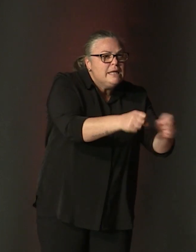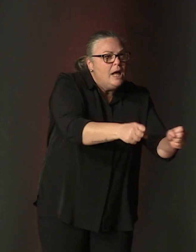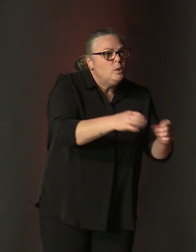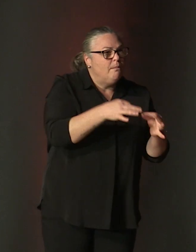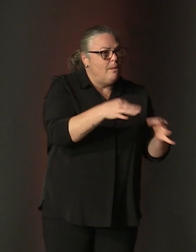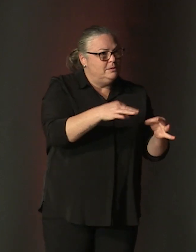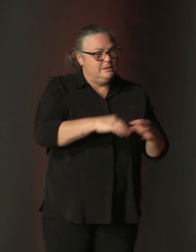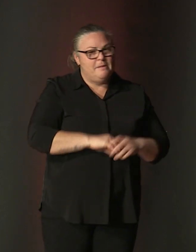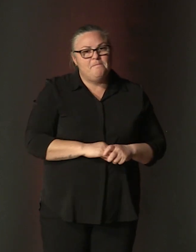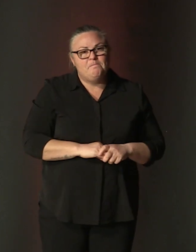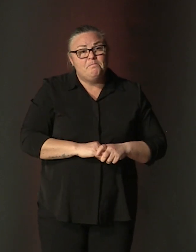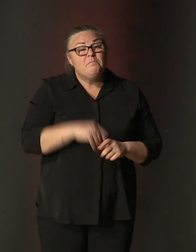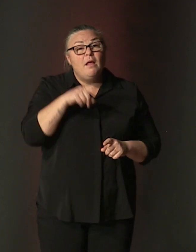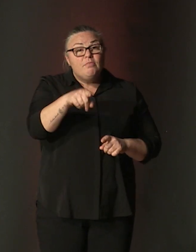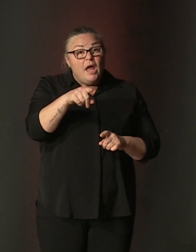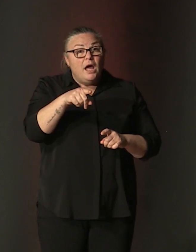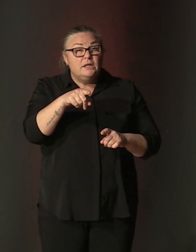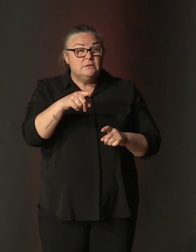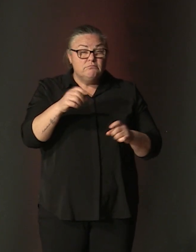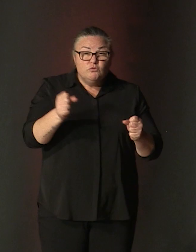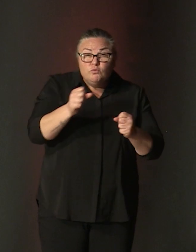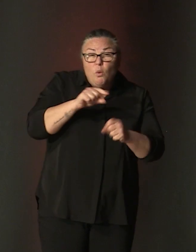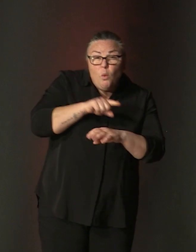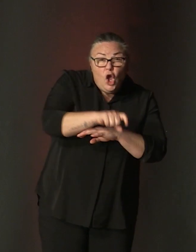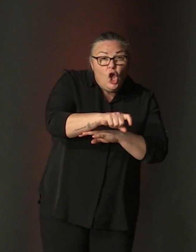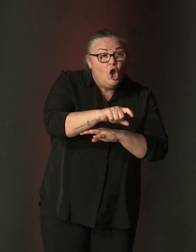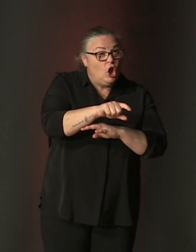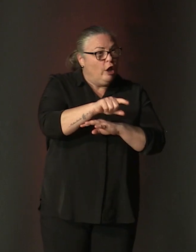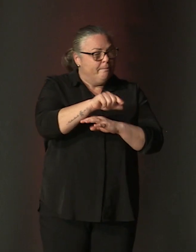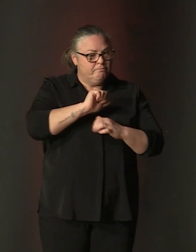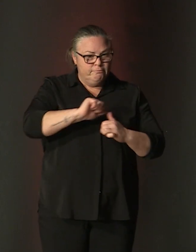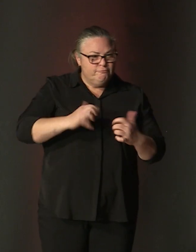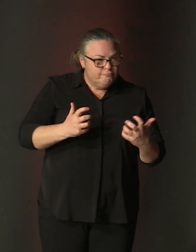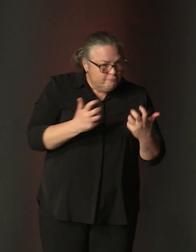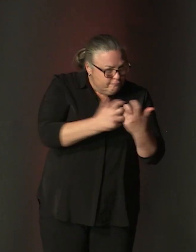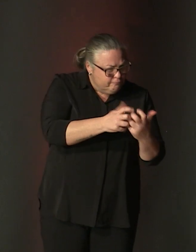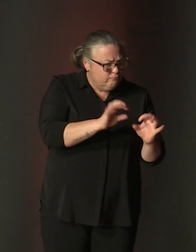Then, in the superworm gut, the microbes break down the plastic further